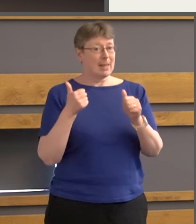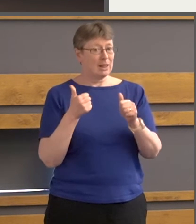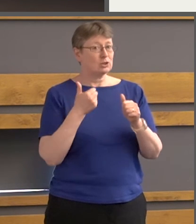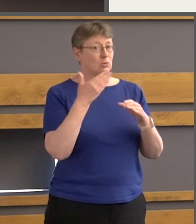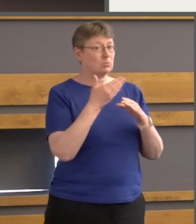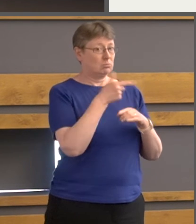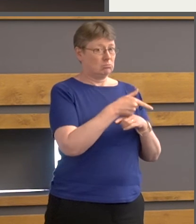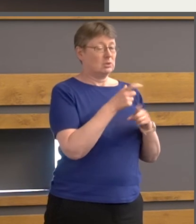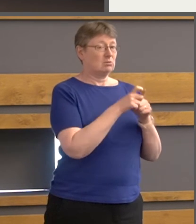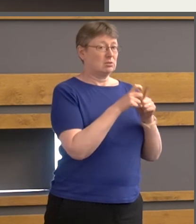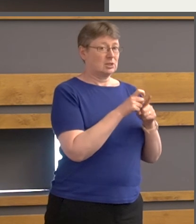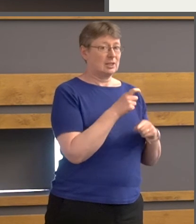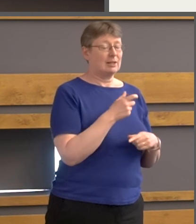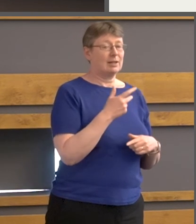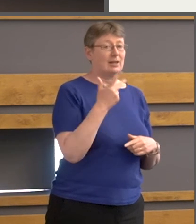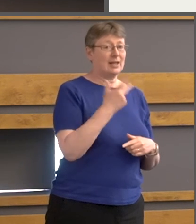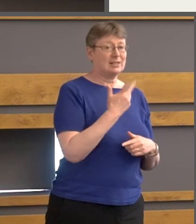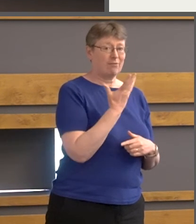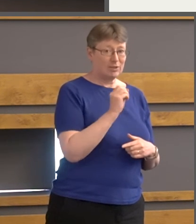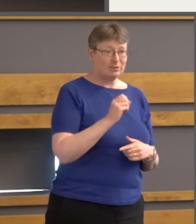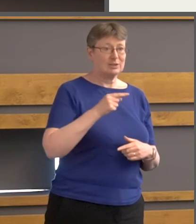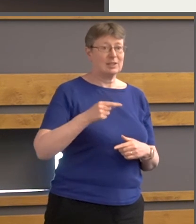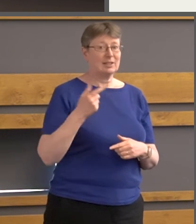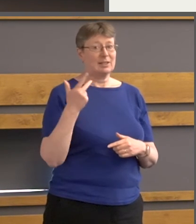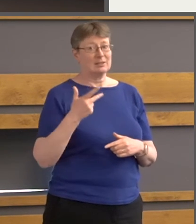between 1815 and 1839. As we know that the first,